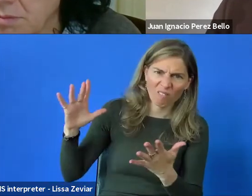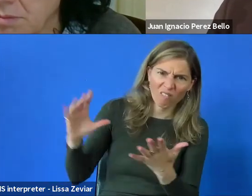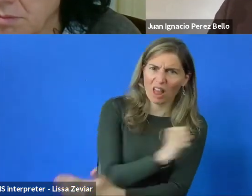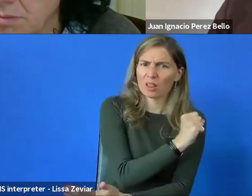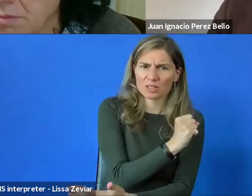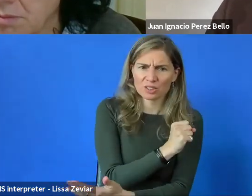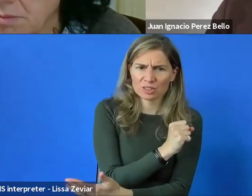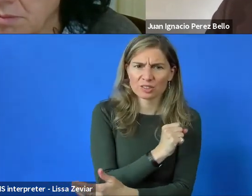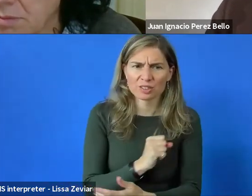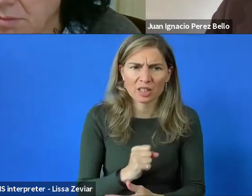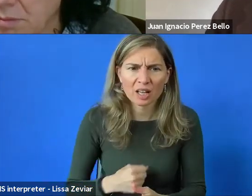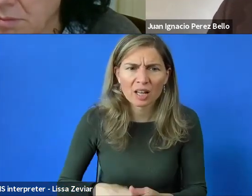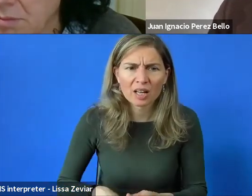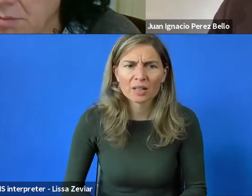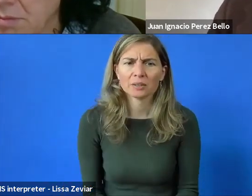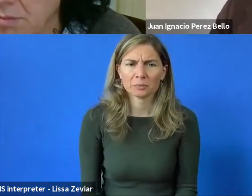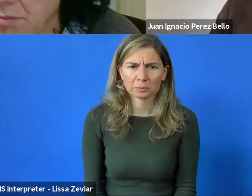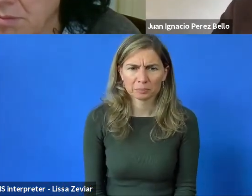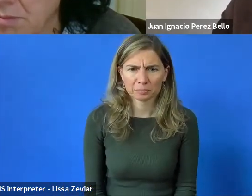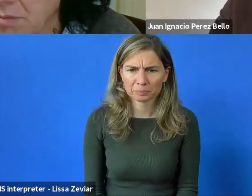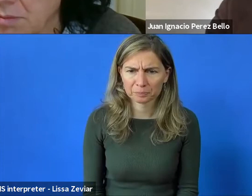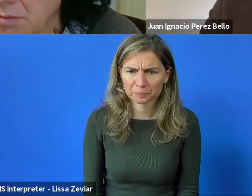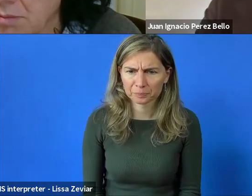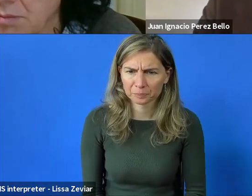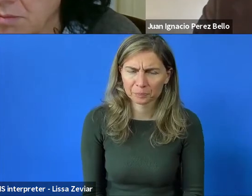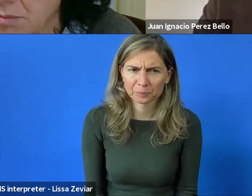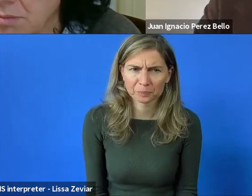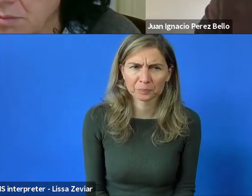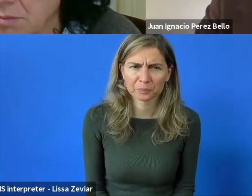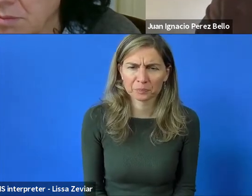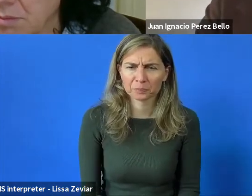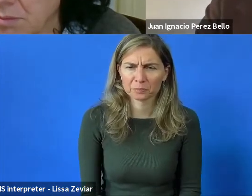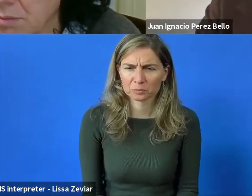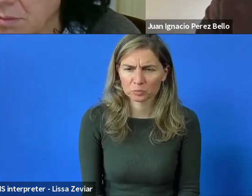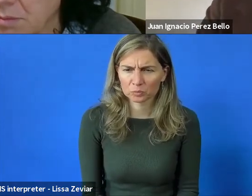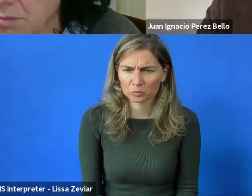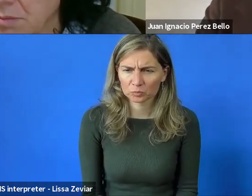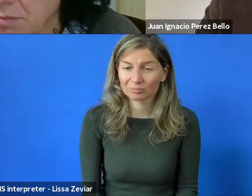But now on the following slide comes the gender-based analysis